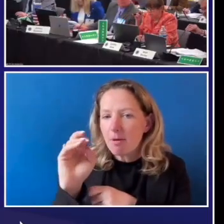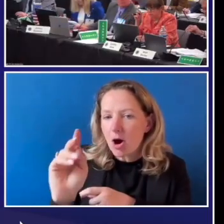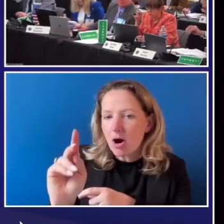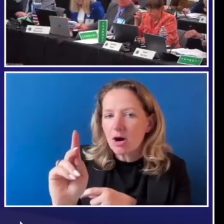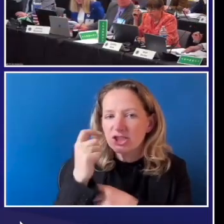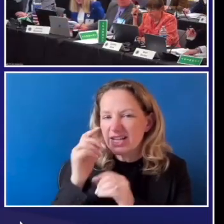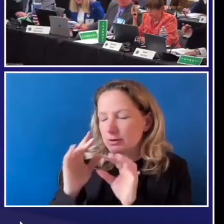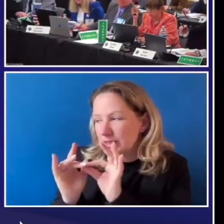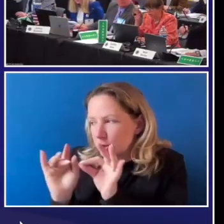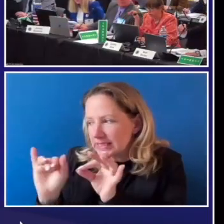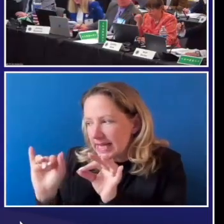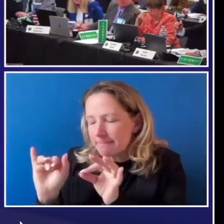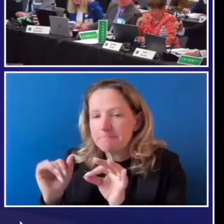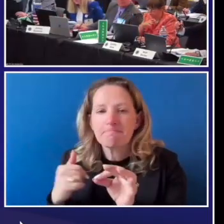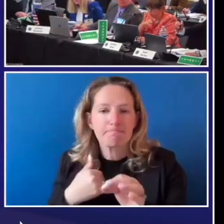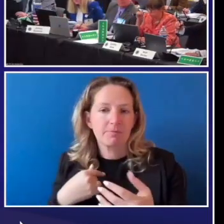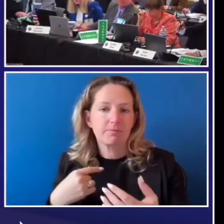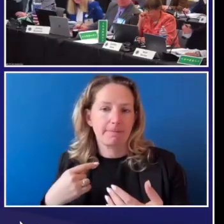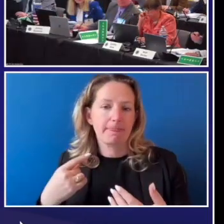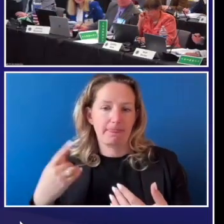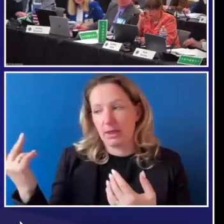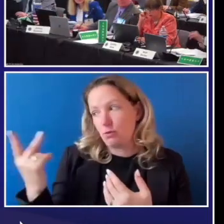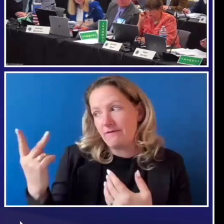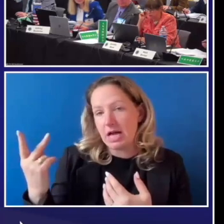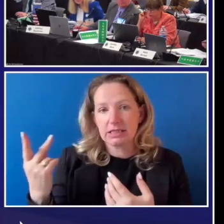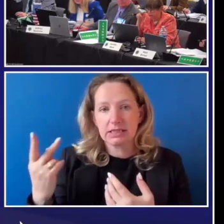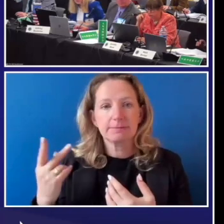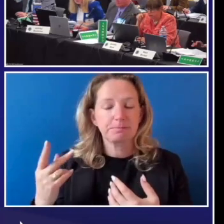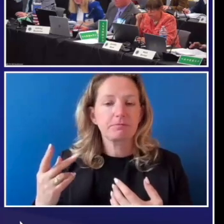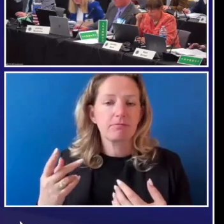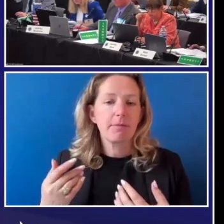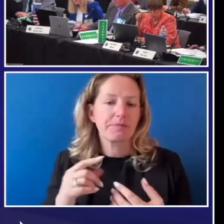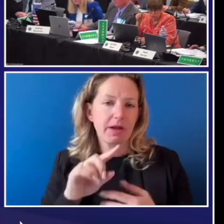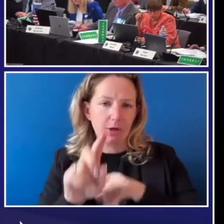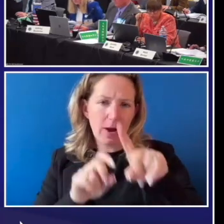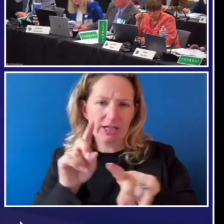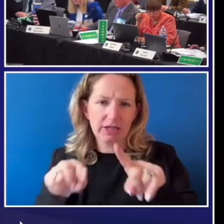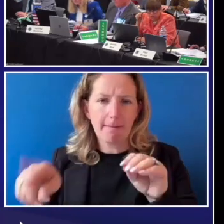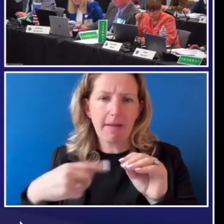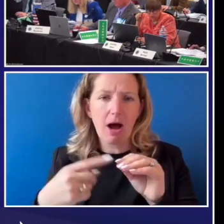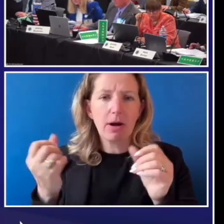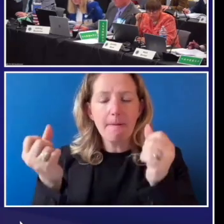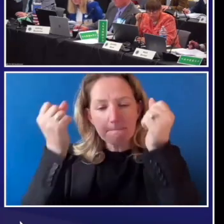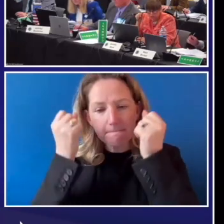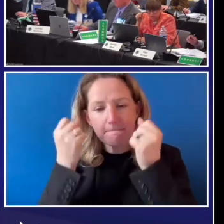Sorry, I think we at the well, at least the 2 of us, um, had questions about multiple accreditation. So that was back in 600.